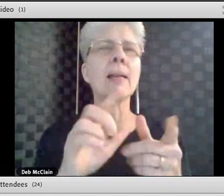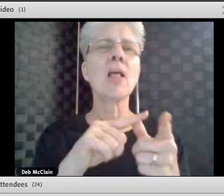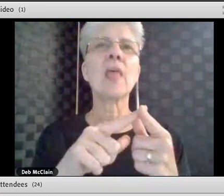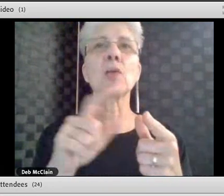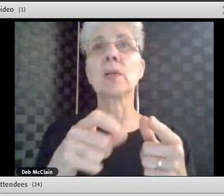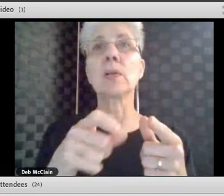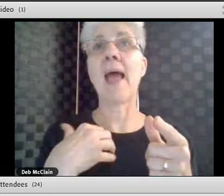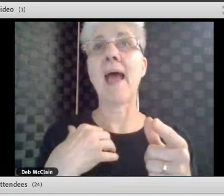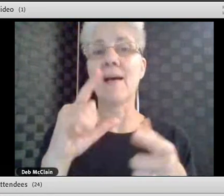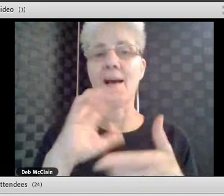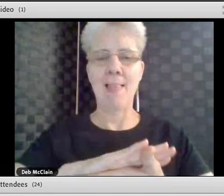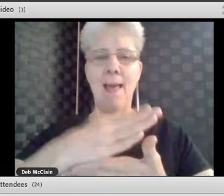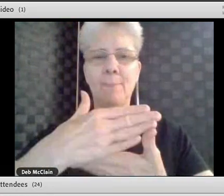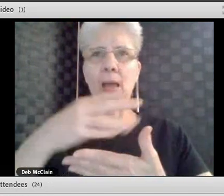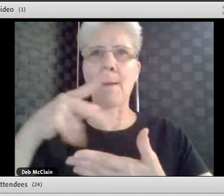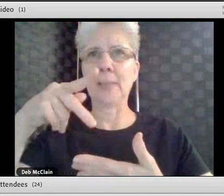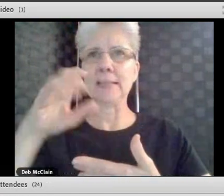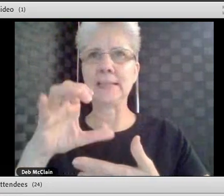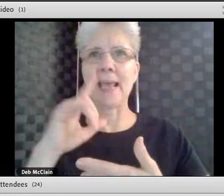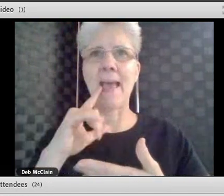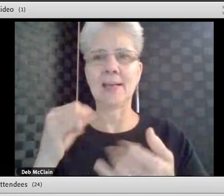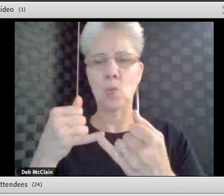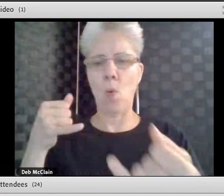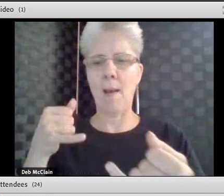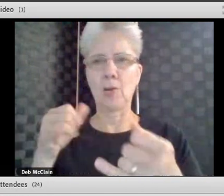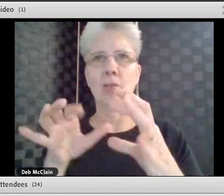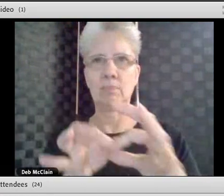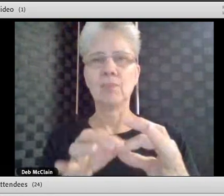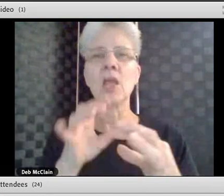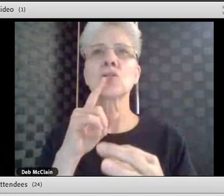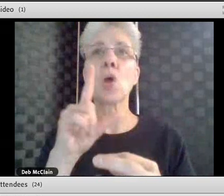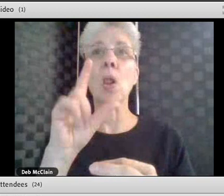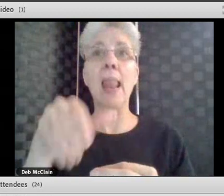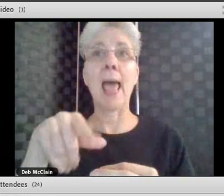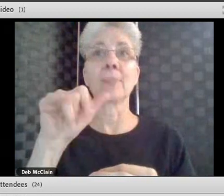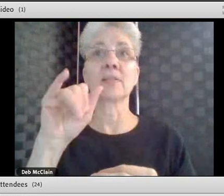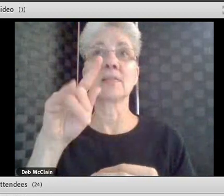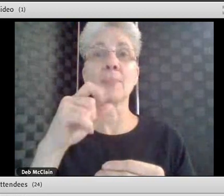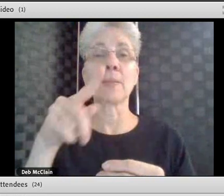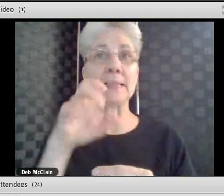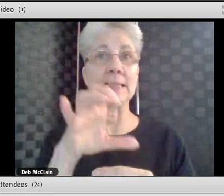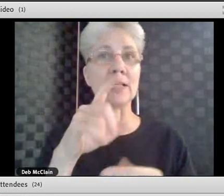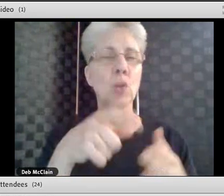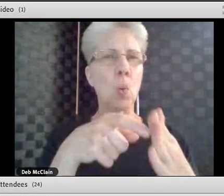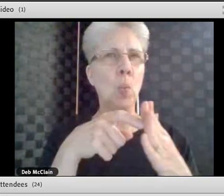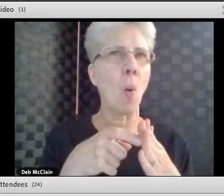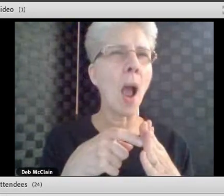which is about $400, and then you need to have a laptop or a PC, and it's wired, and so a lot of these laptops